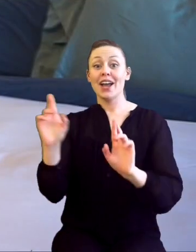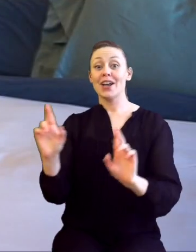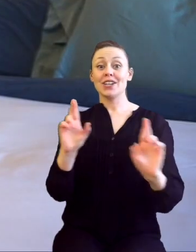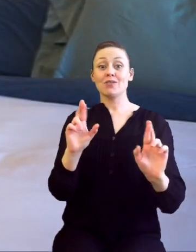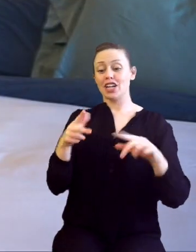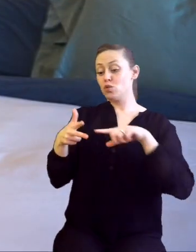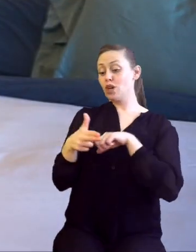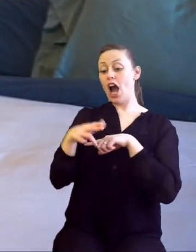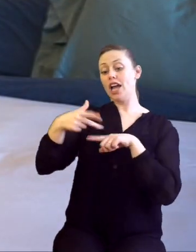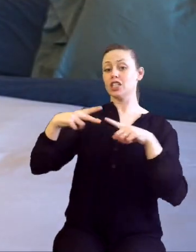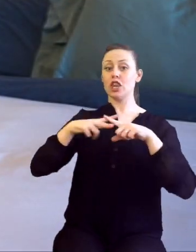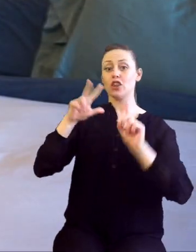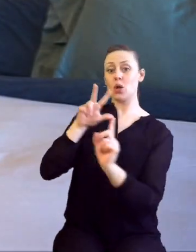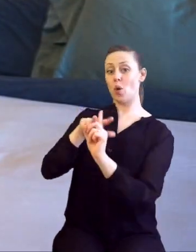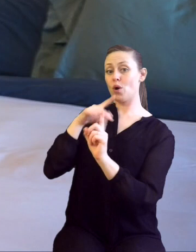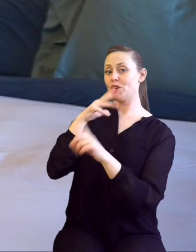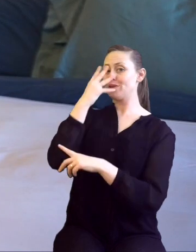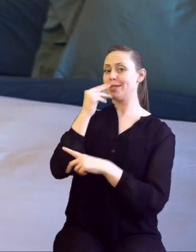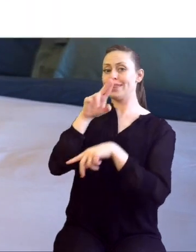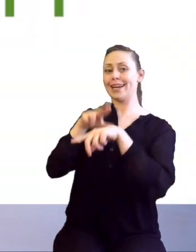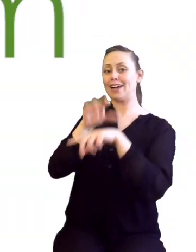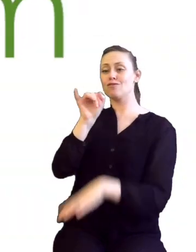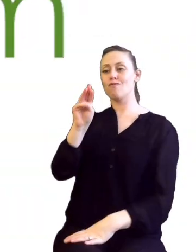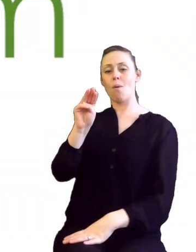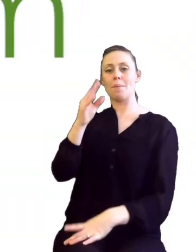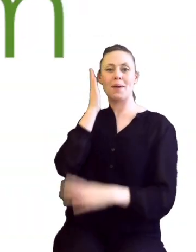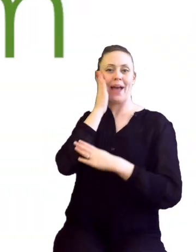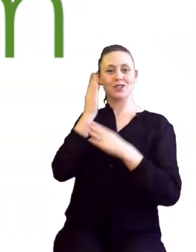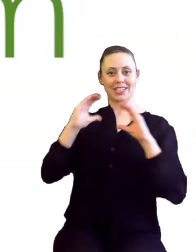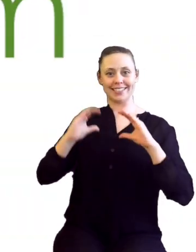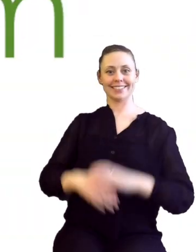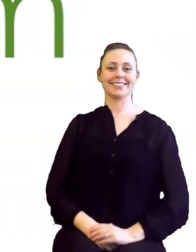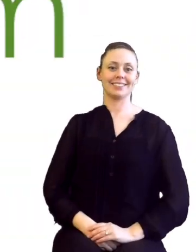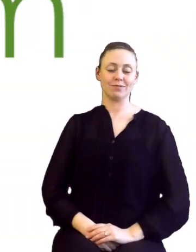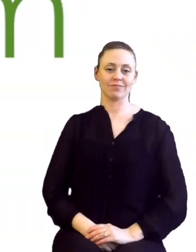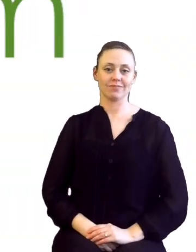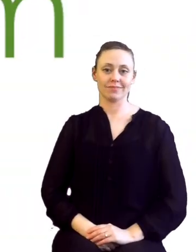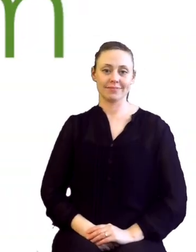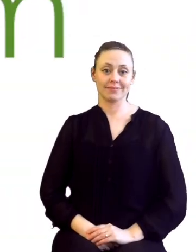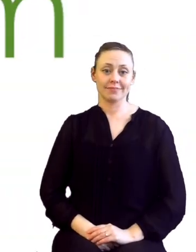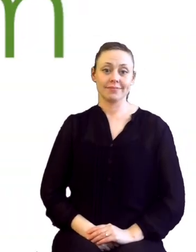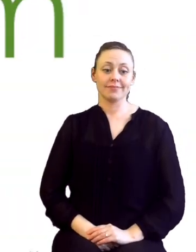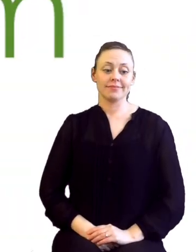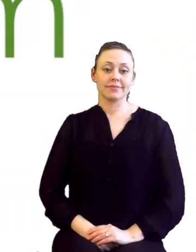cut the cords when you sleep on a Natural Form mattress.